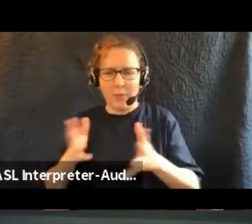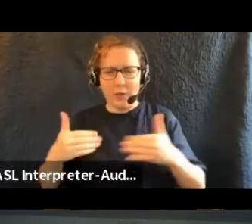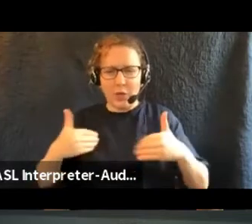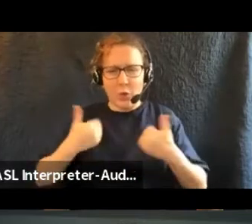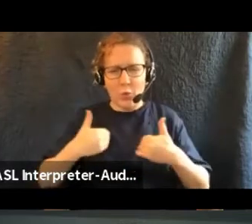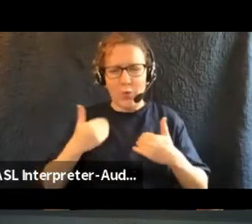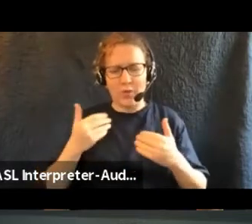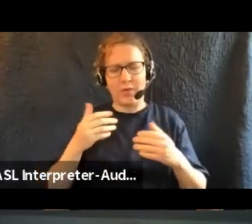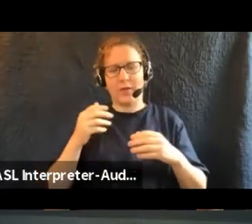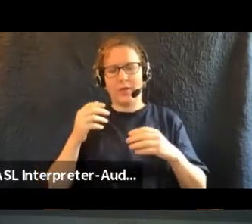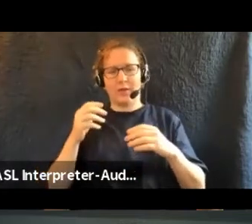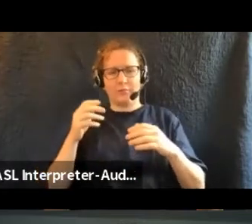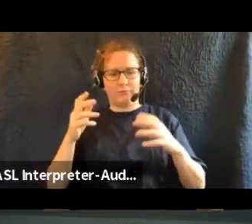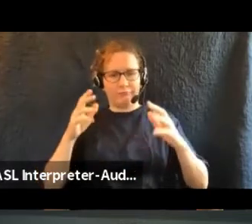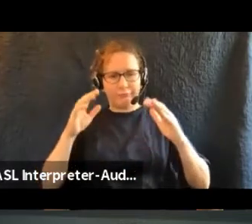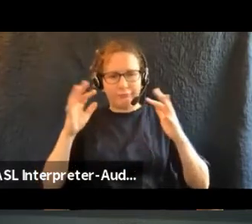education and information across the world.